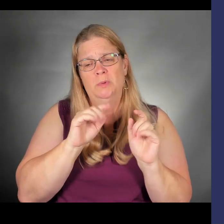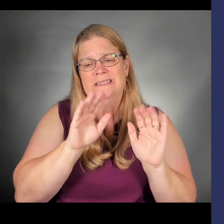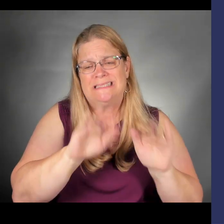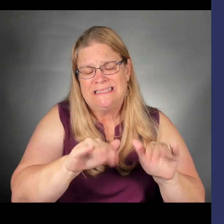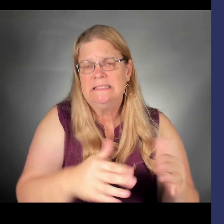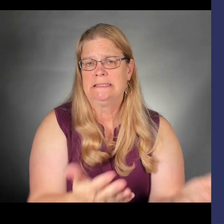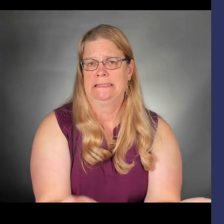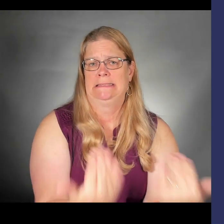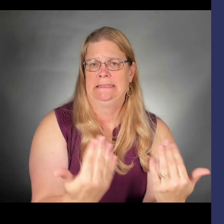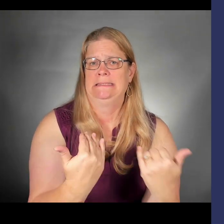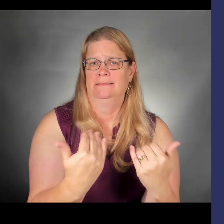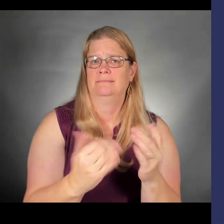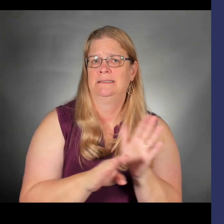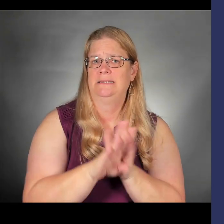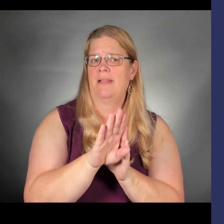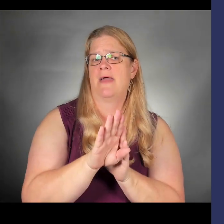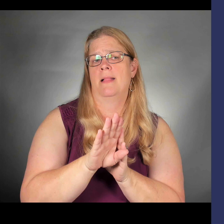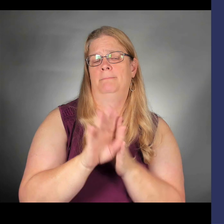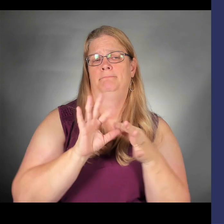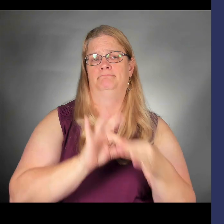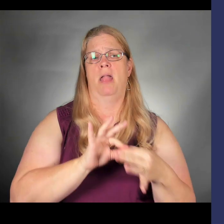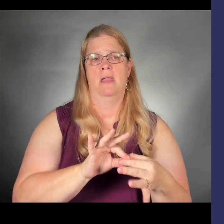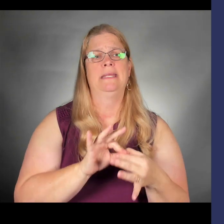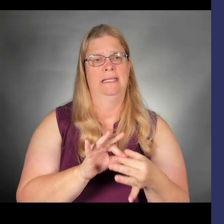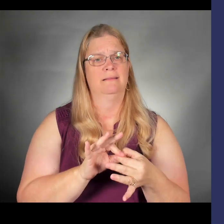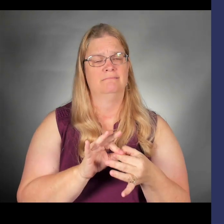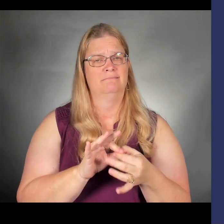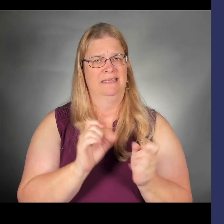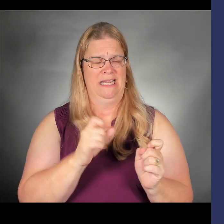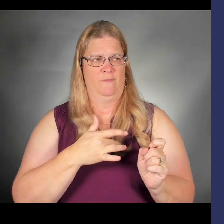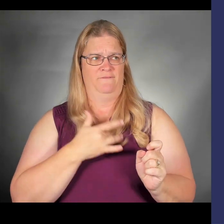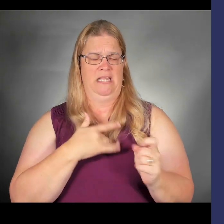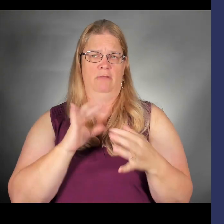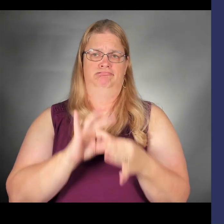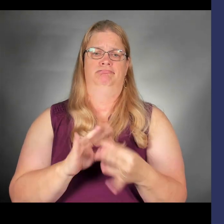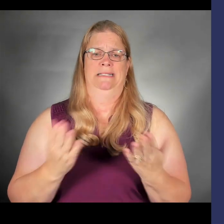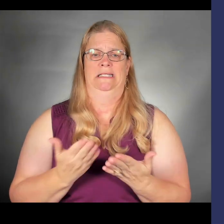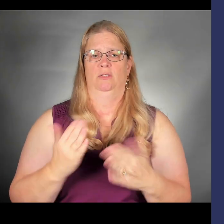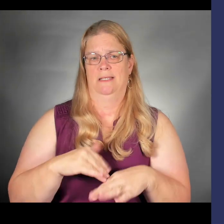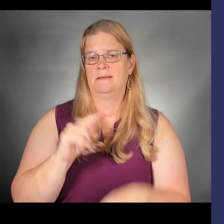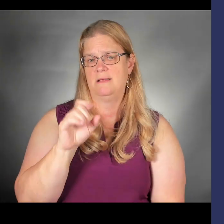it is so important to reach out and work on developing that rapport,